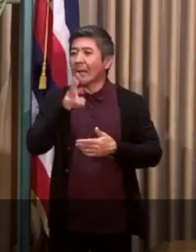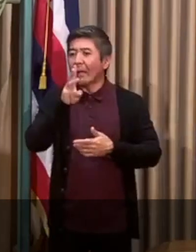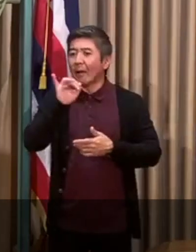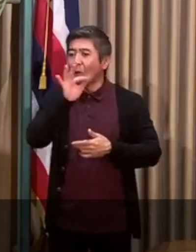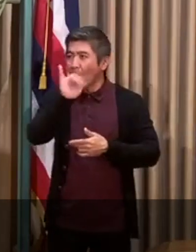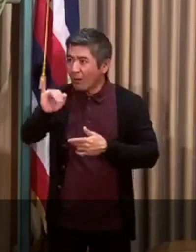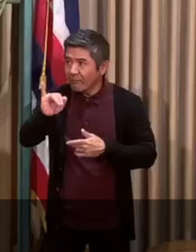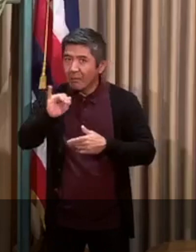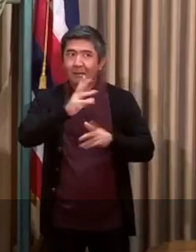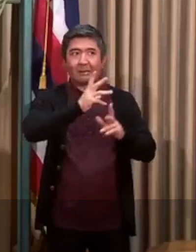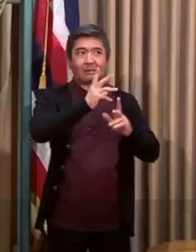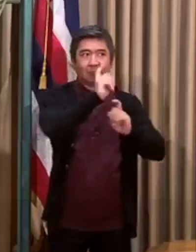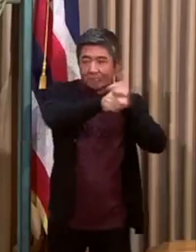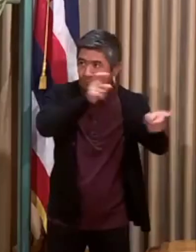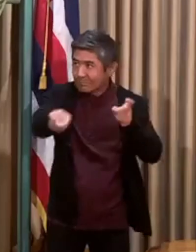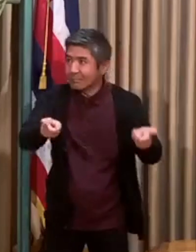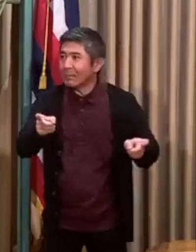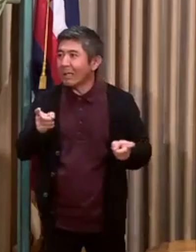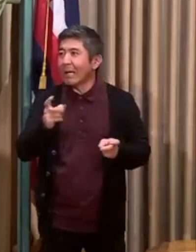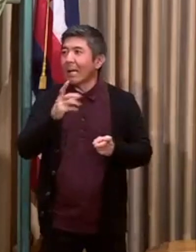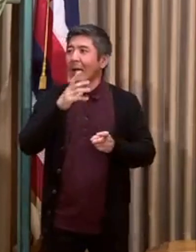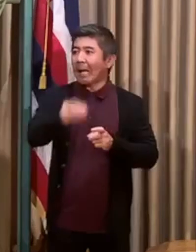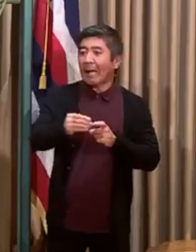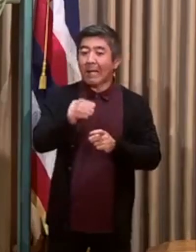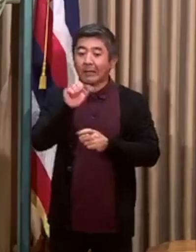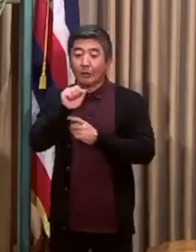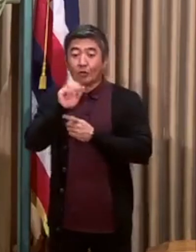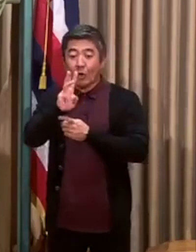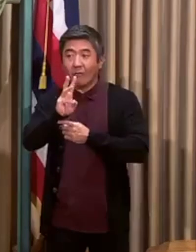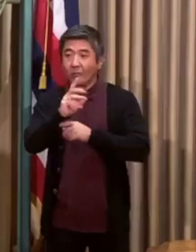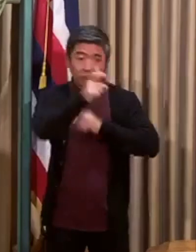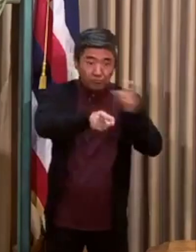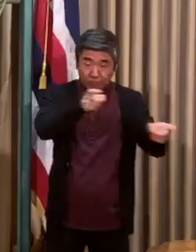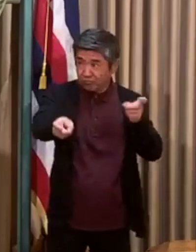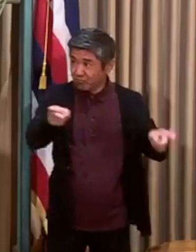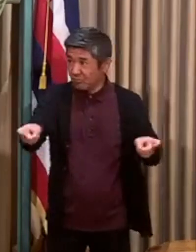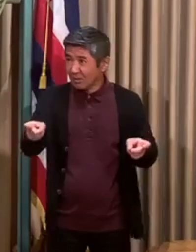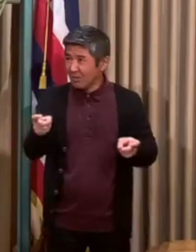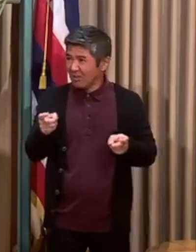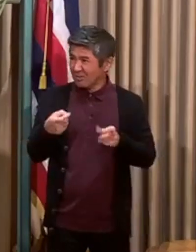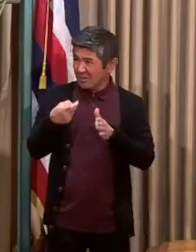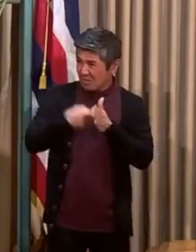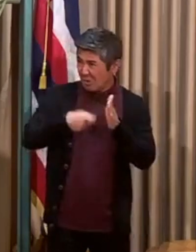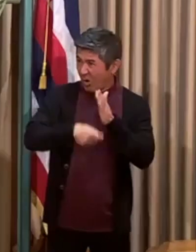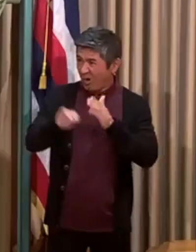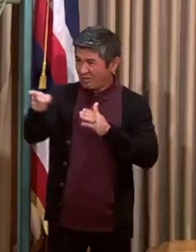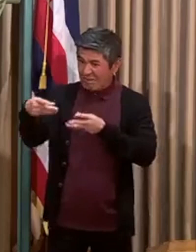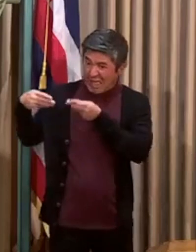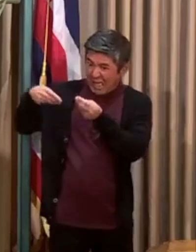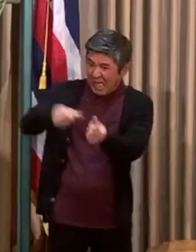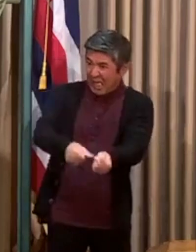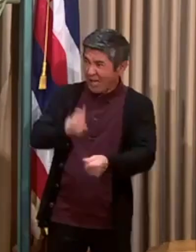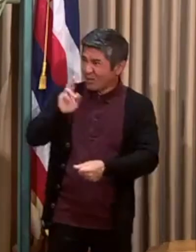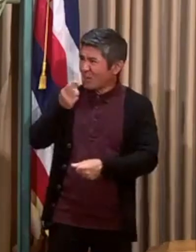as well as upgrades to online learning software. Is there a price tag for all of this yet? Lassner: We do not have a price tag yet.